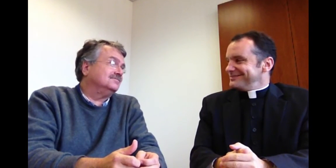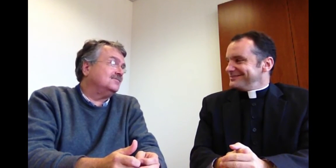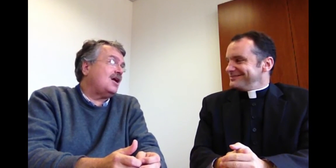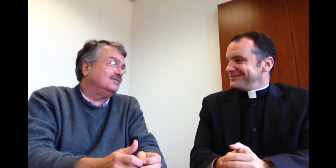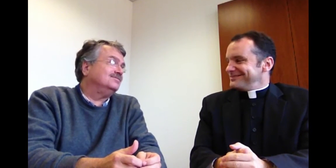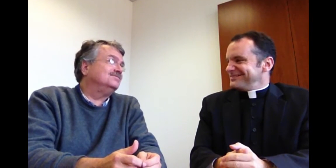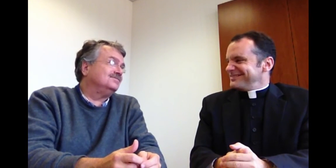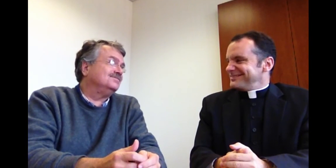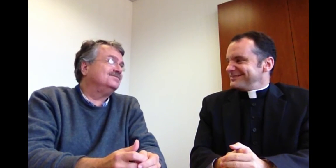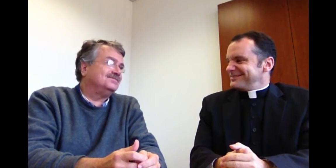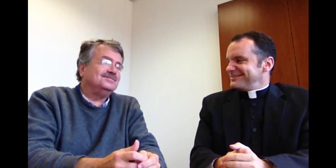Wow.